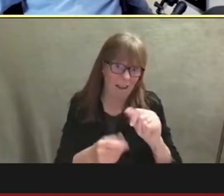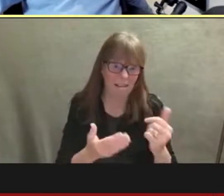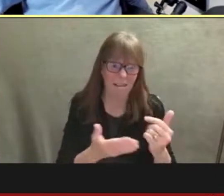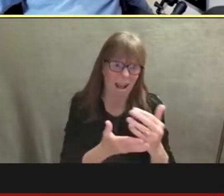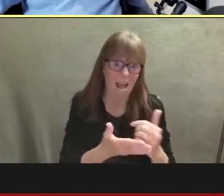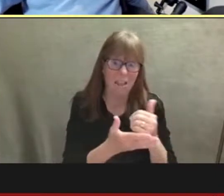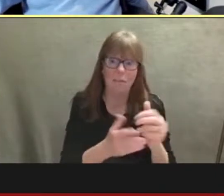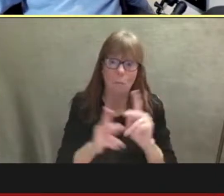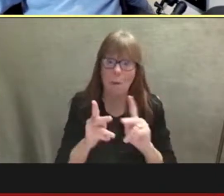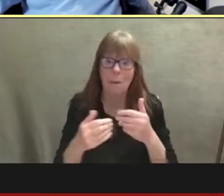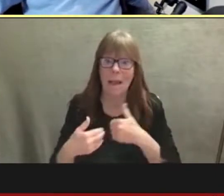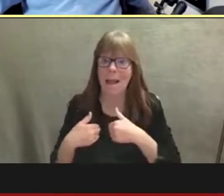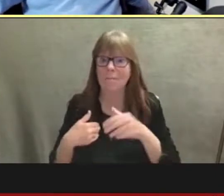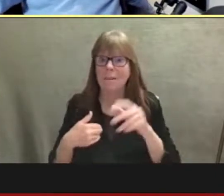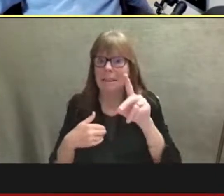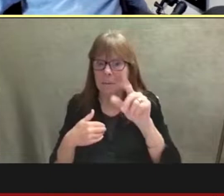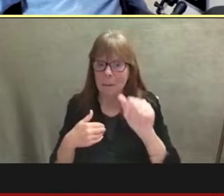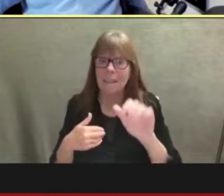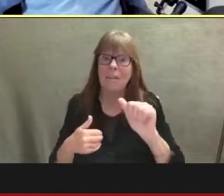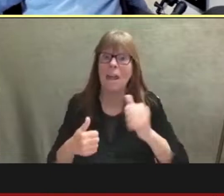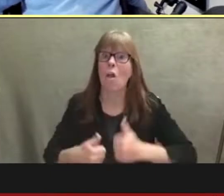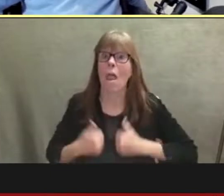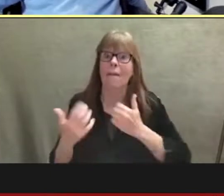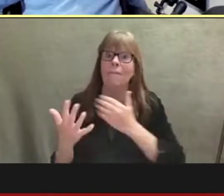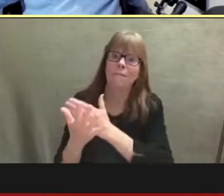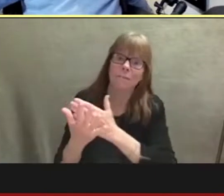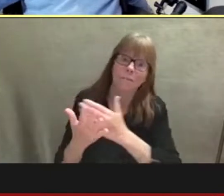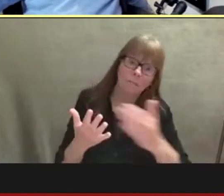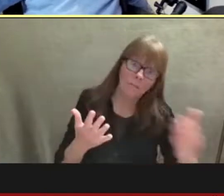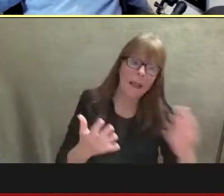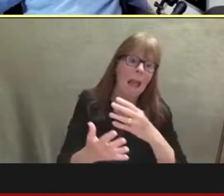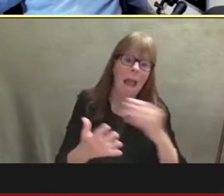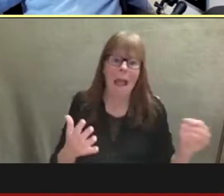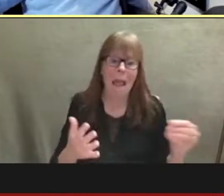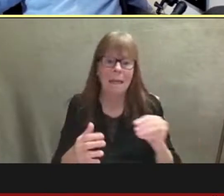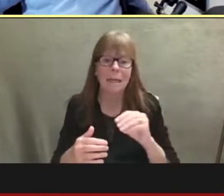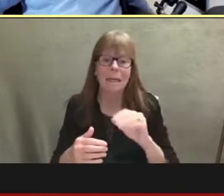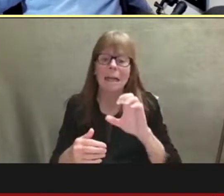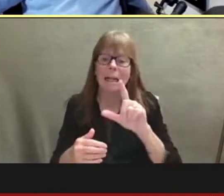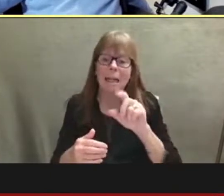with disabilities across their life span, and comprehensive disability clinical care curricula.